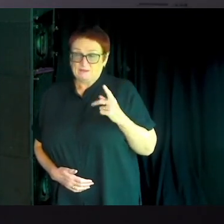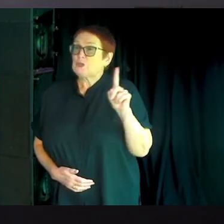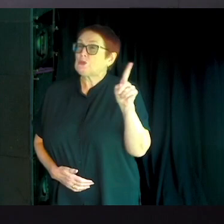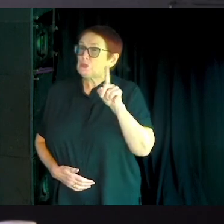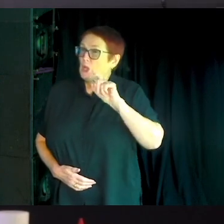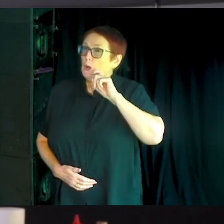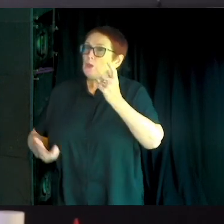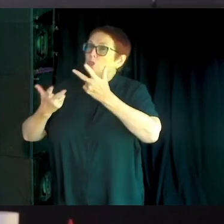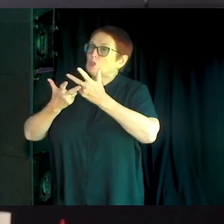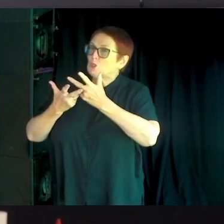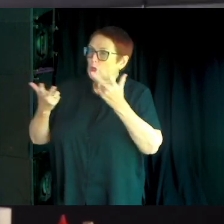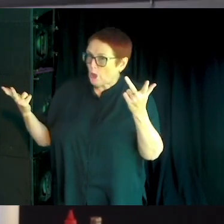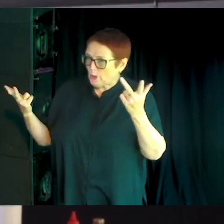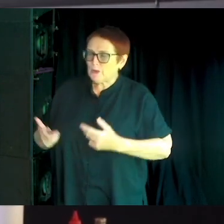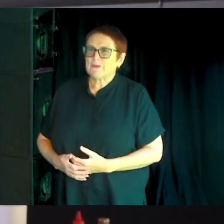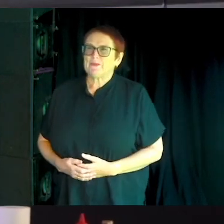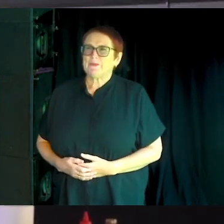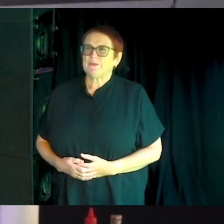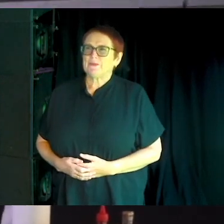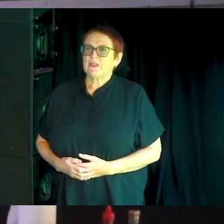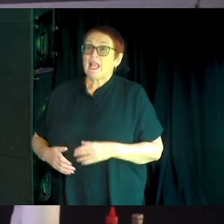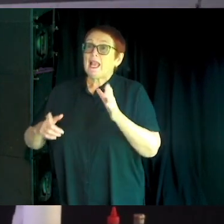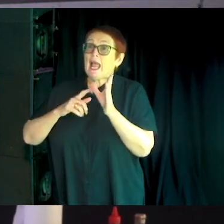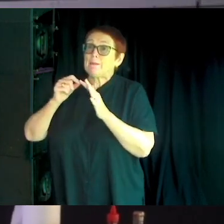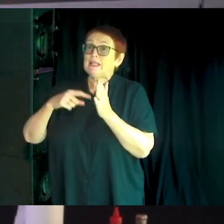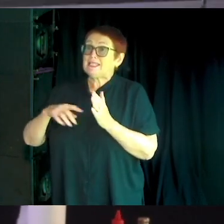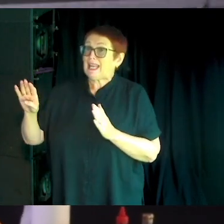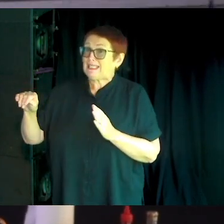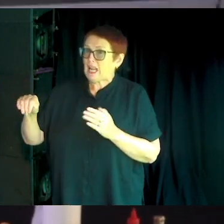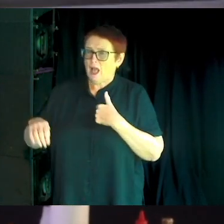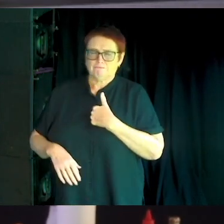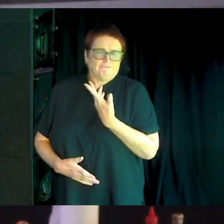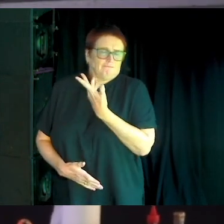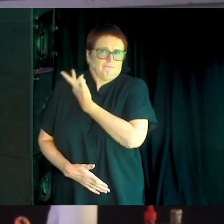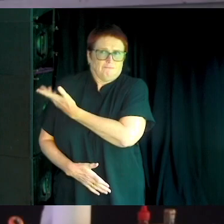are going to show um today we are actually at the APT10 I'm very very proud to be here presenting